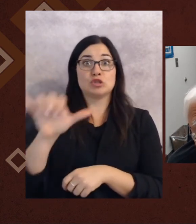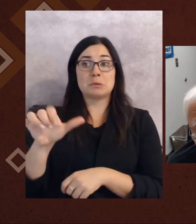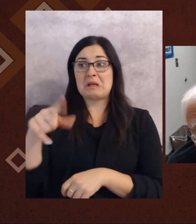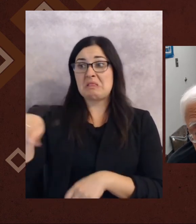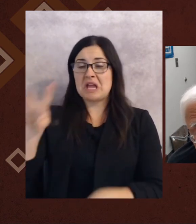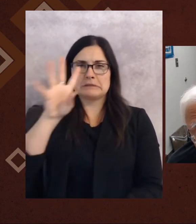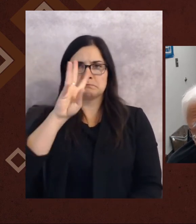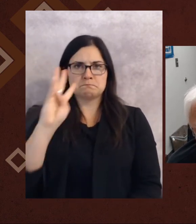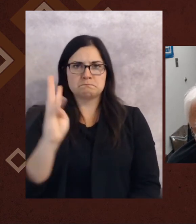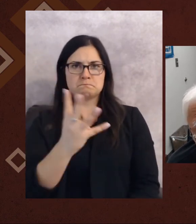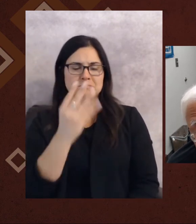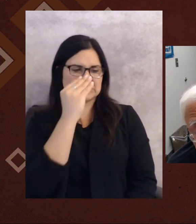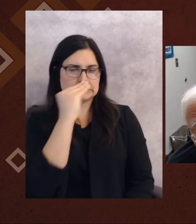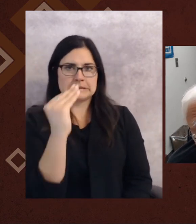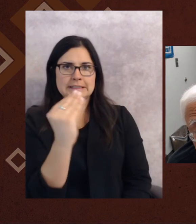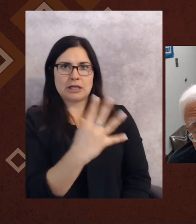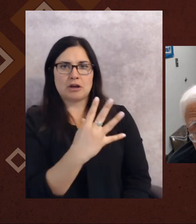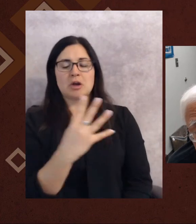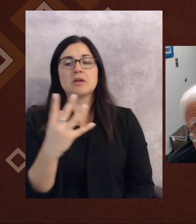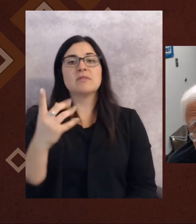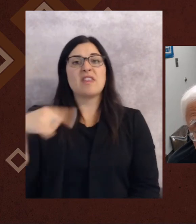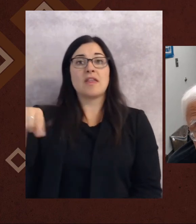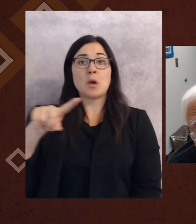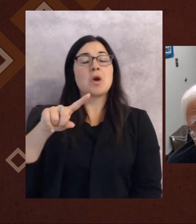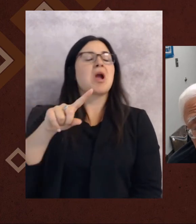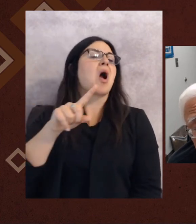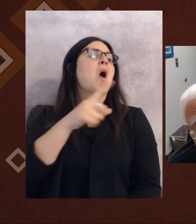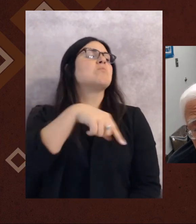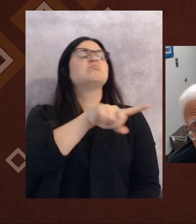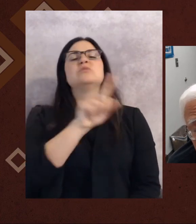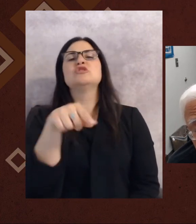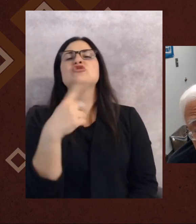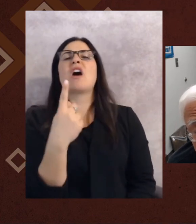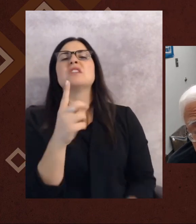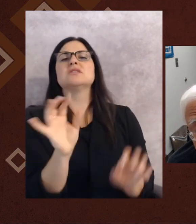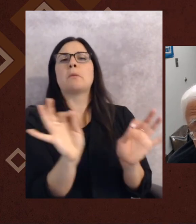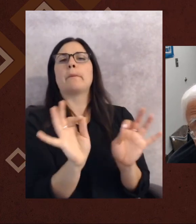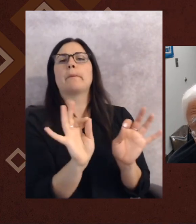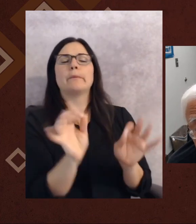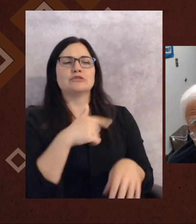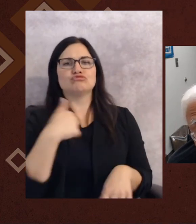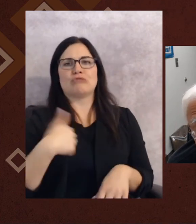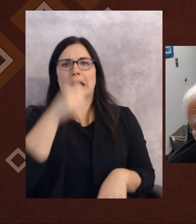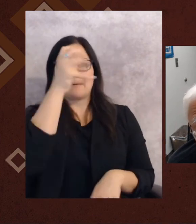they were just a group of Chinamen. Oh, who cares if they're dead or not type of thing, you know?